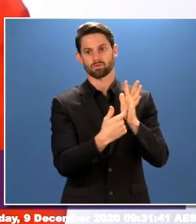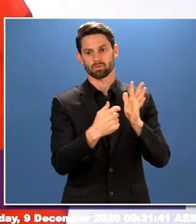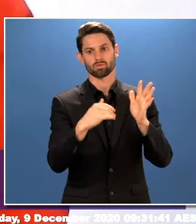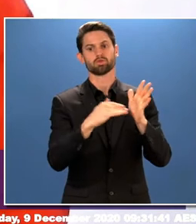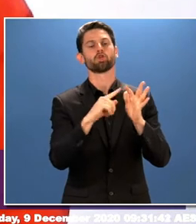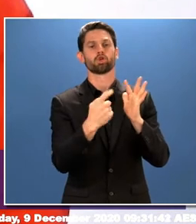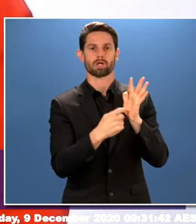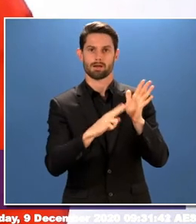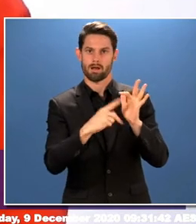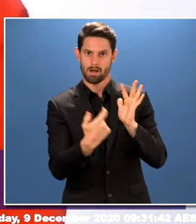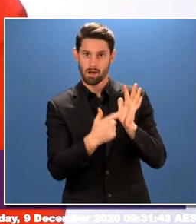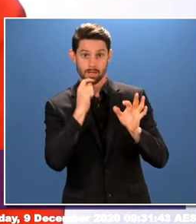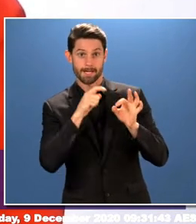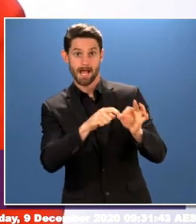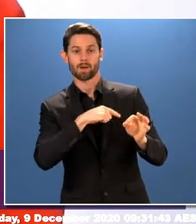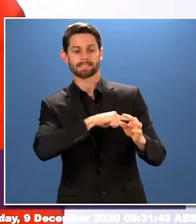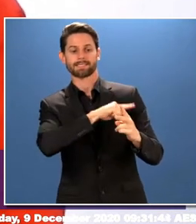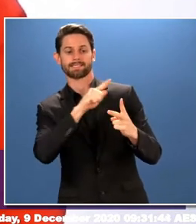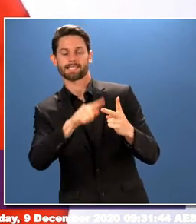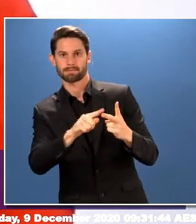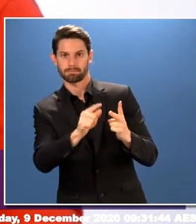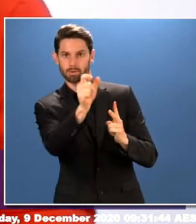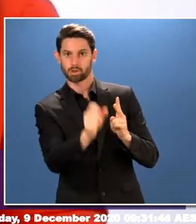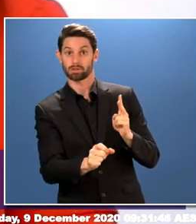Oliver Collins, also from Brisbane.